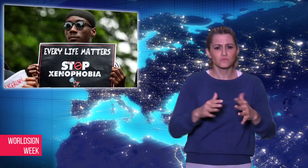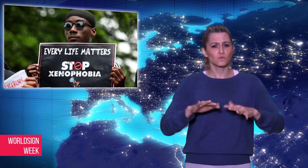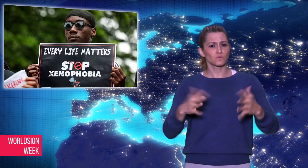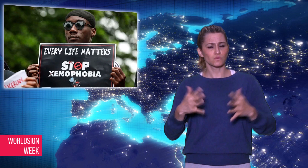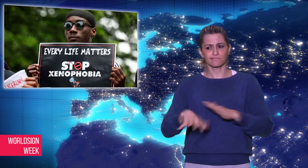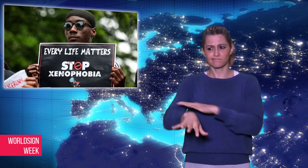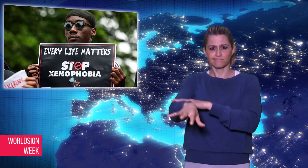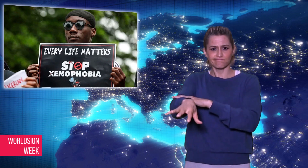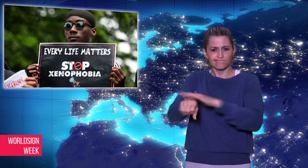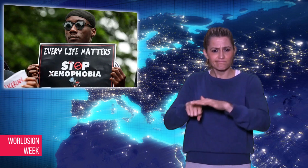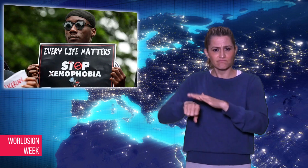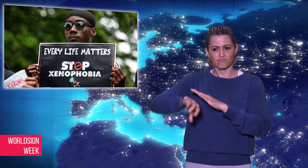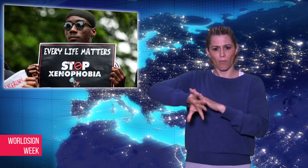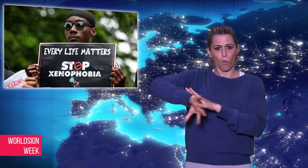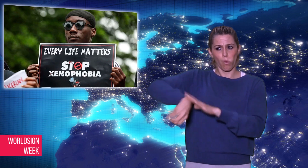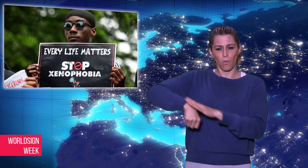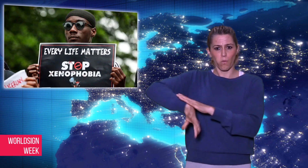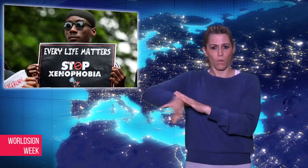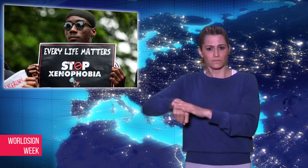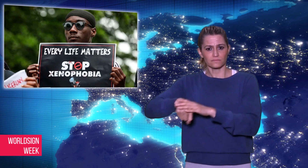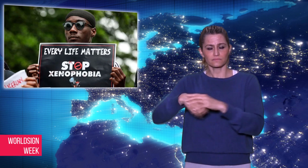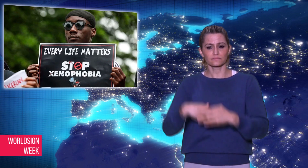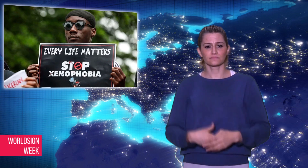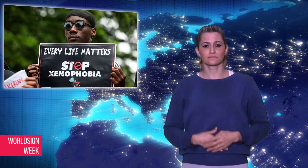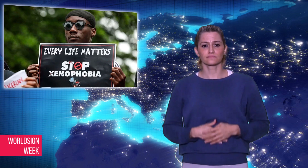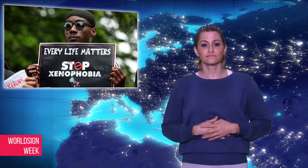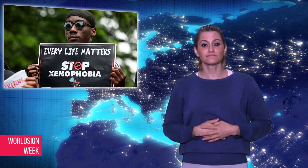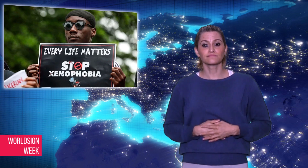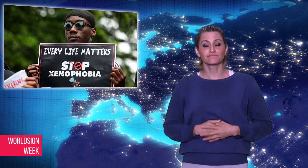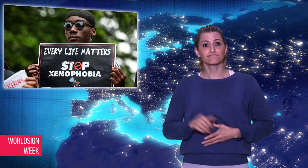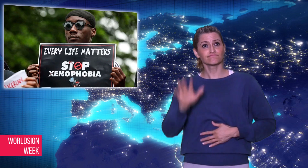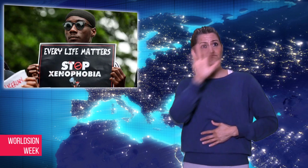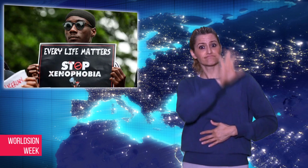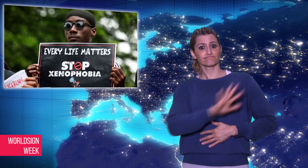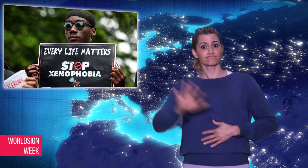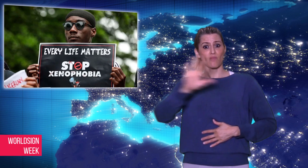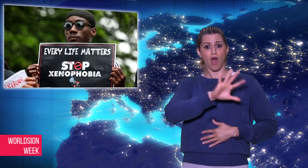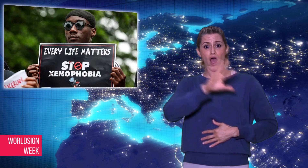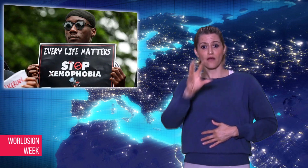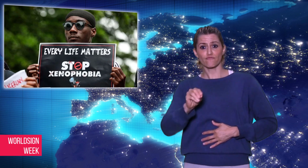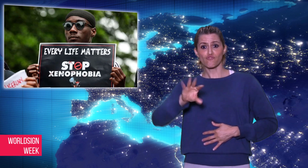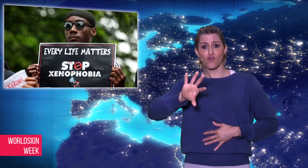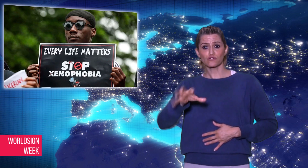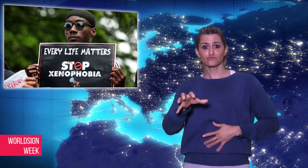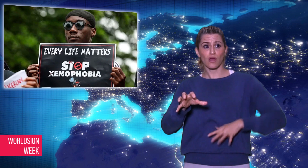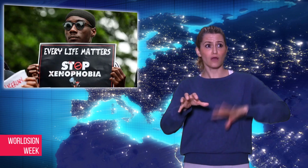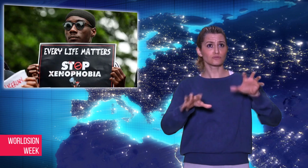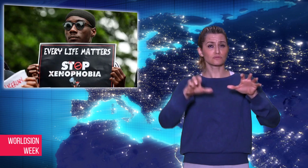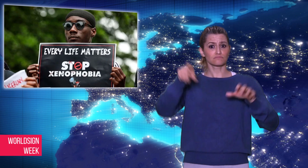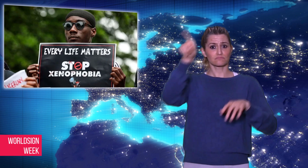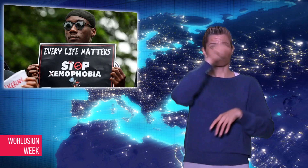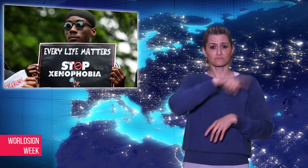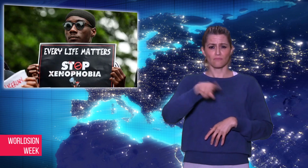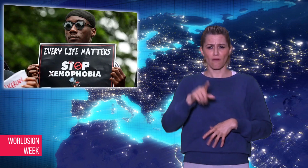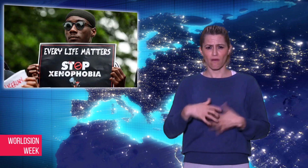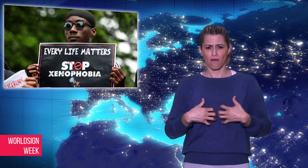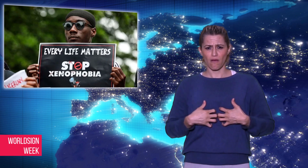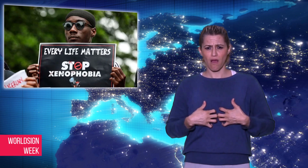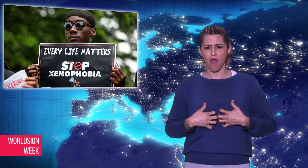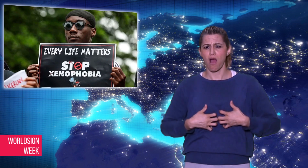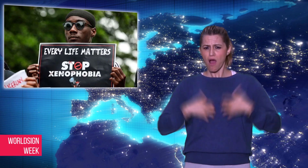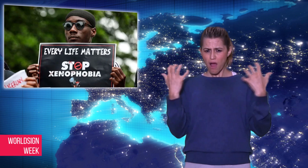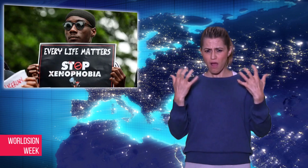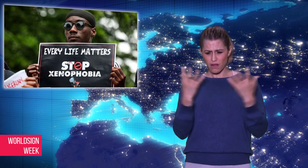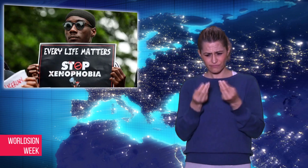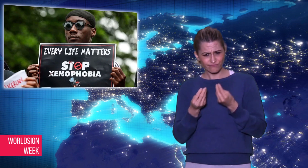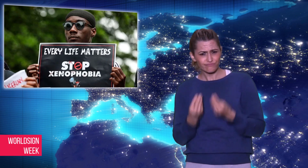This caused outrage in other African countries.